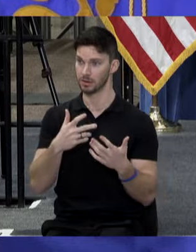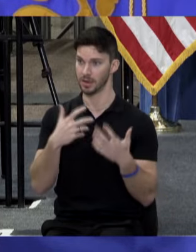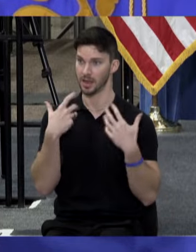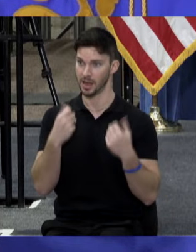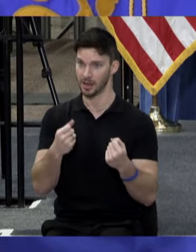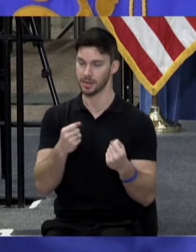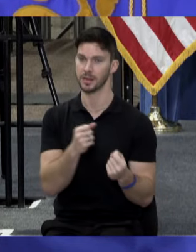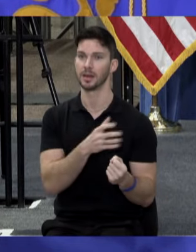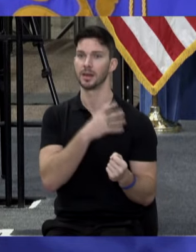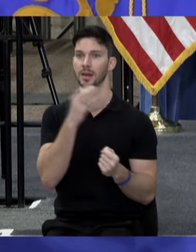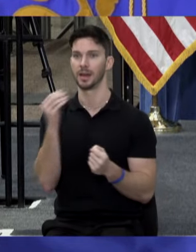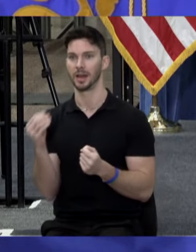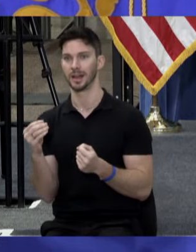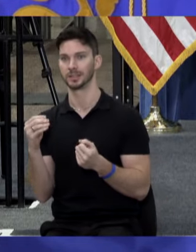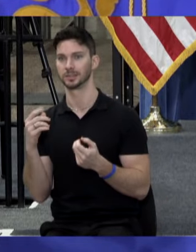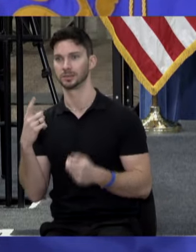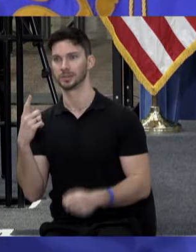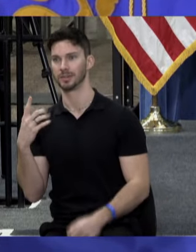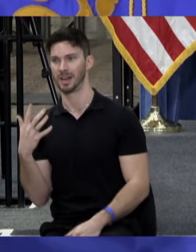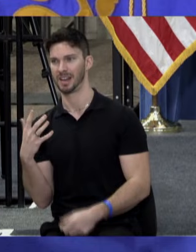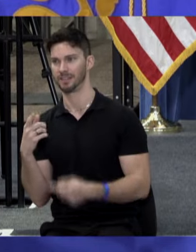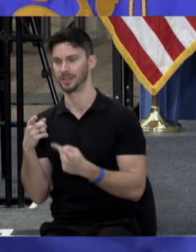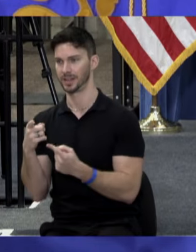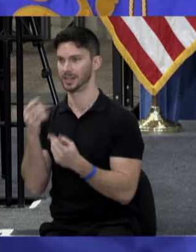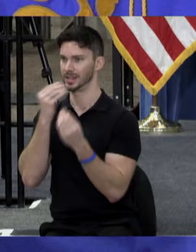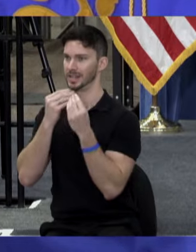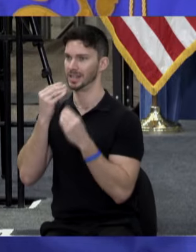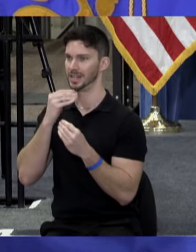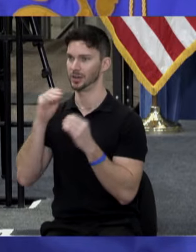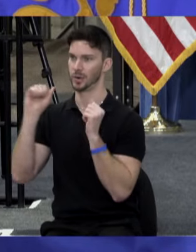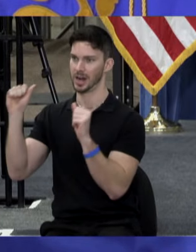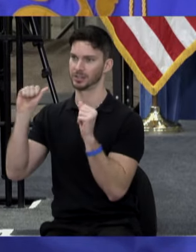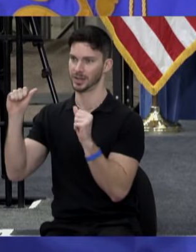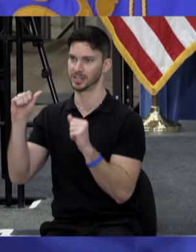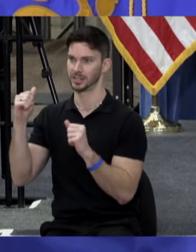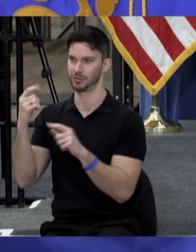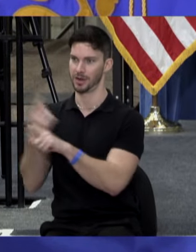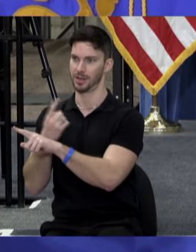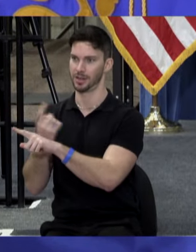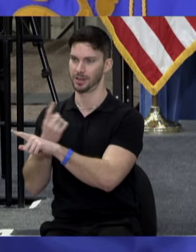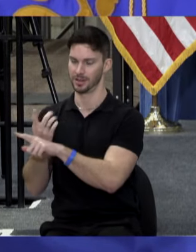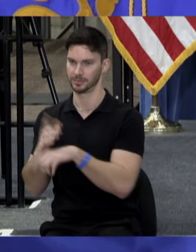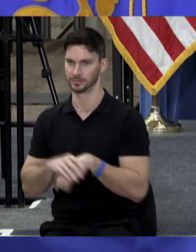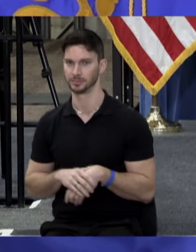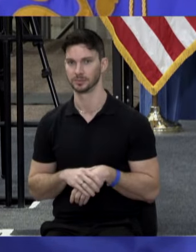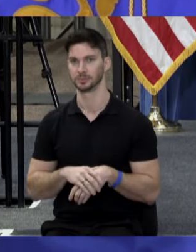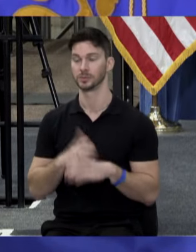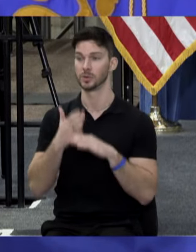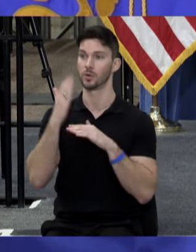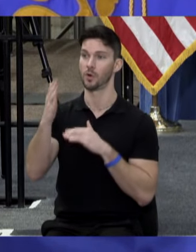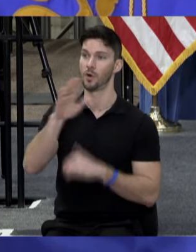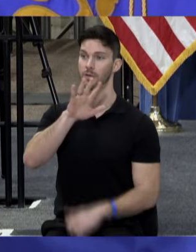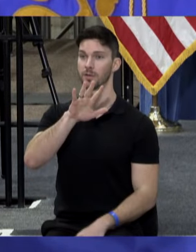eating healthily or exercising. Almost half of caregivers have experienced increased anxiety,